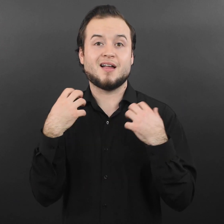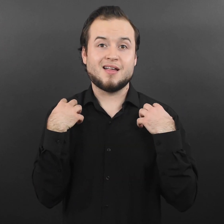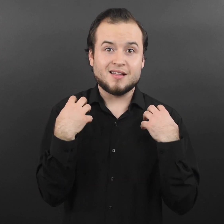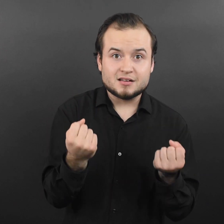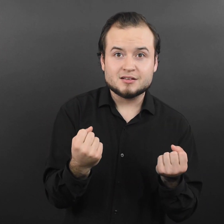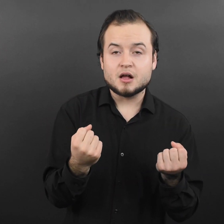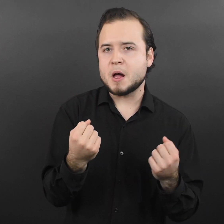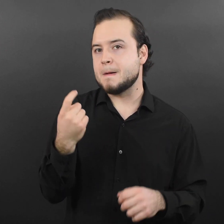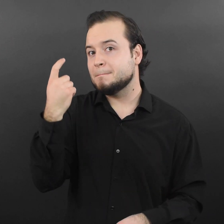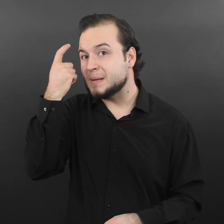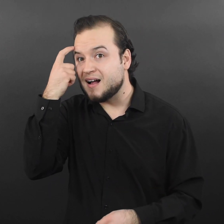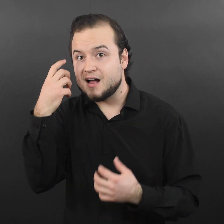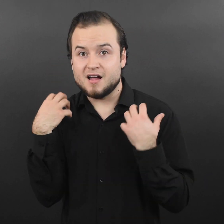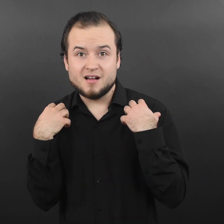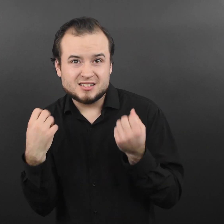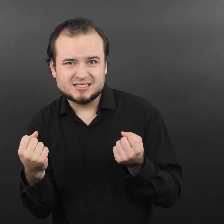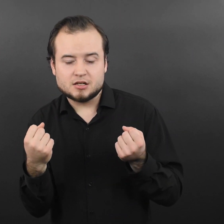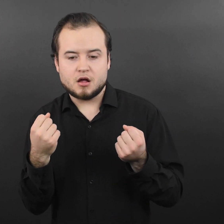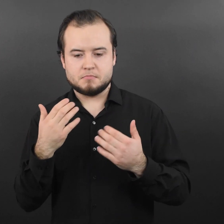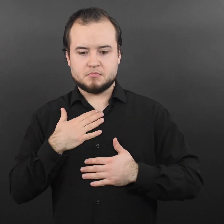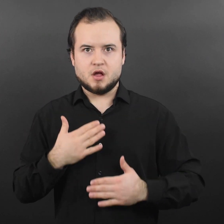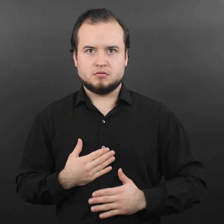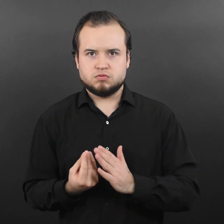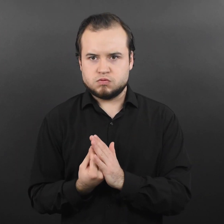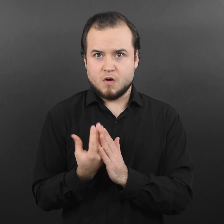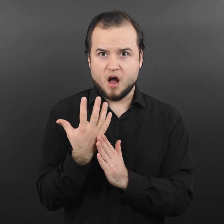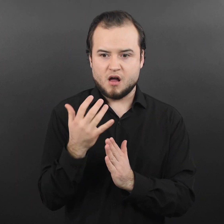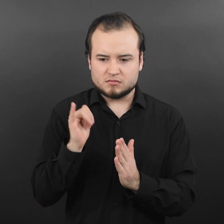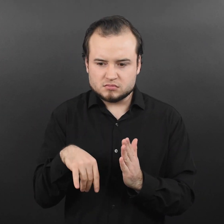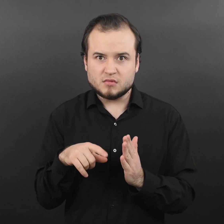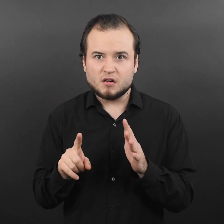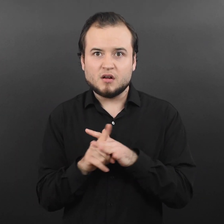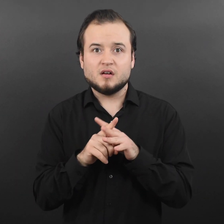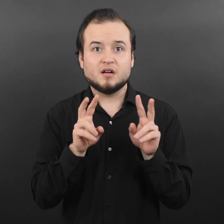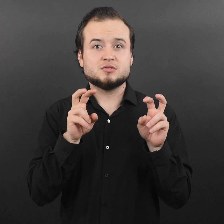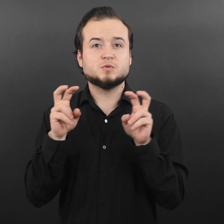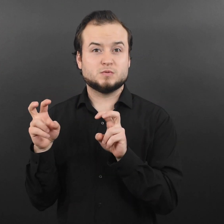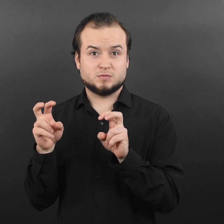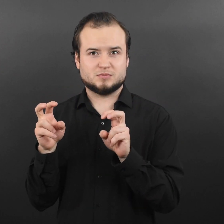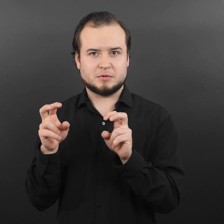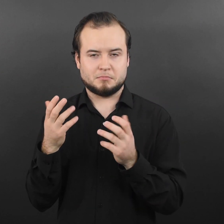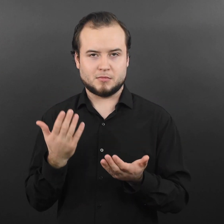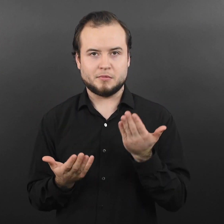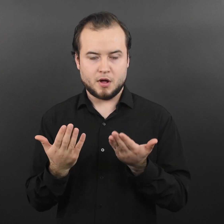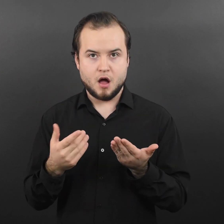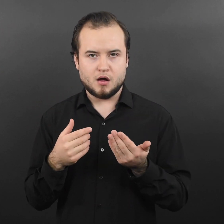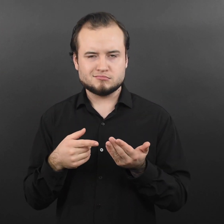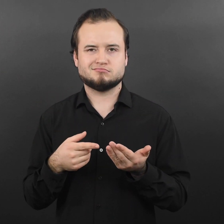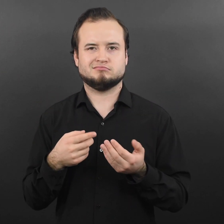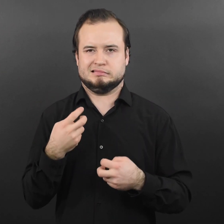or developmental conditions may have difficulty wearing a mask or other face covering safely.